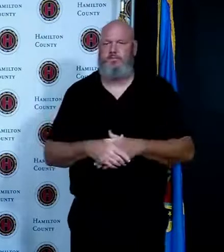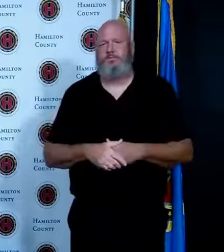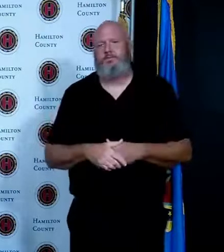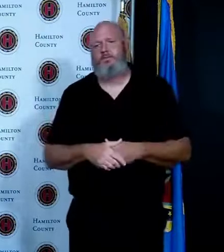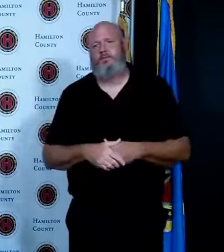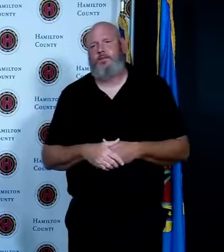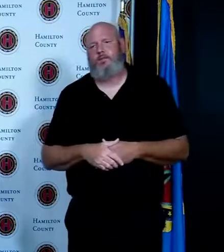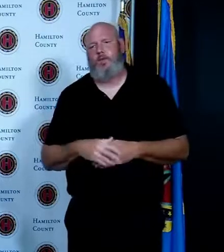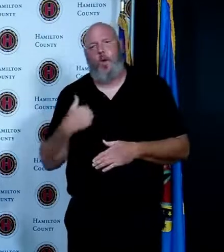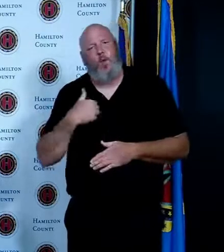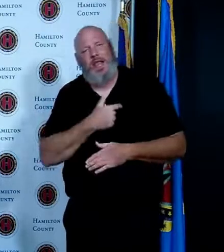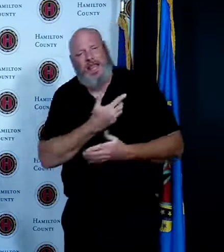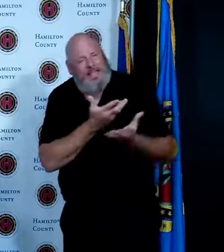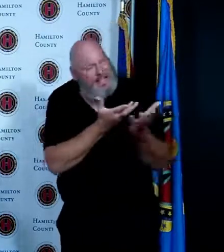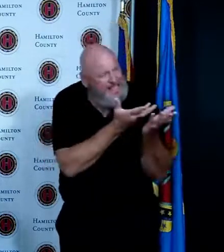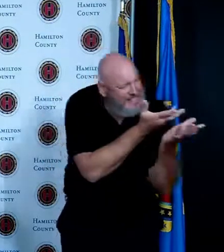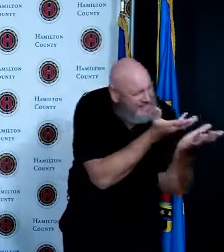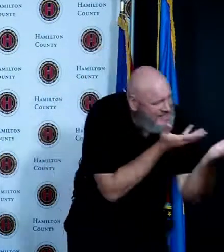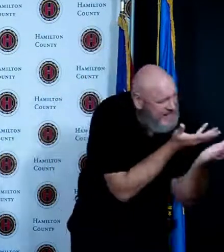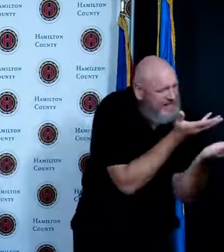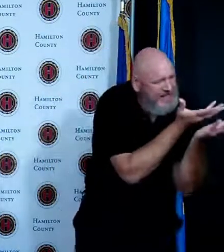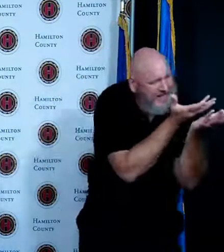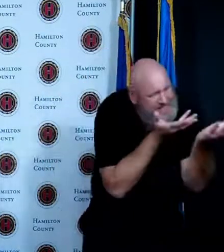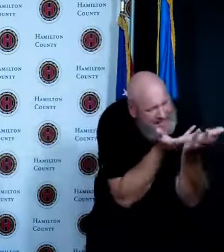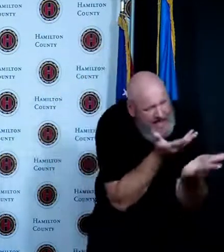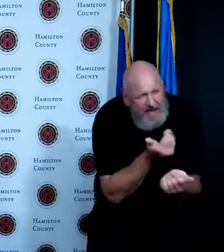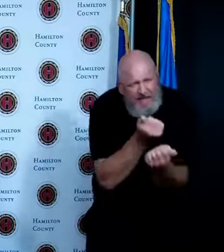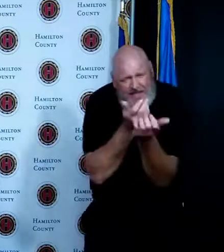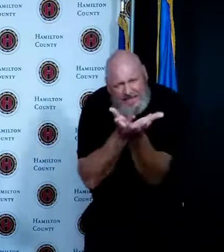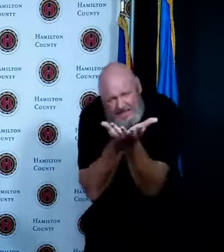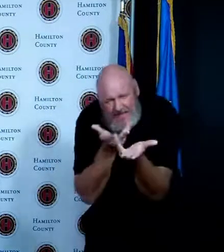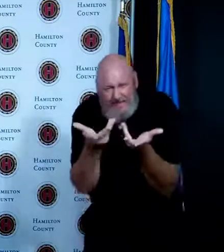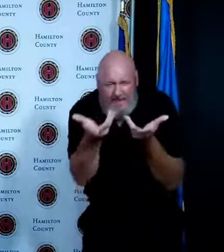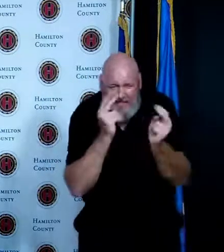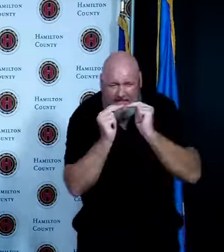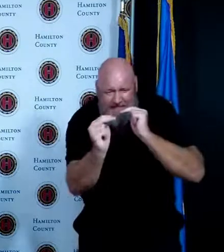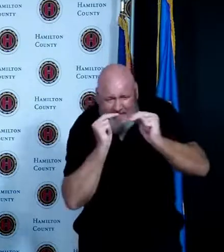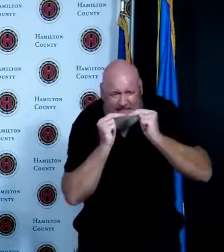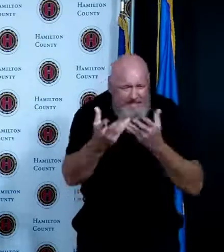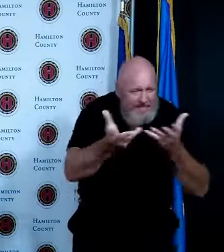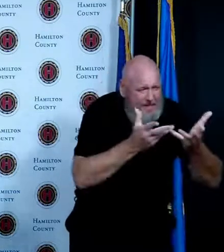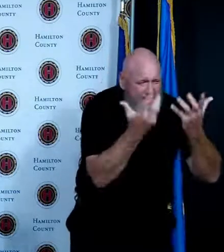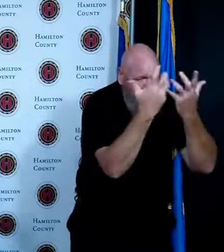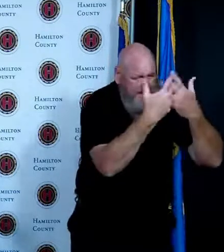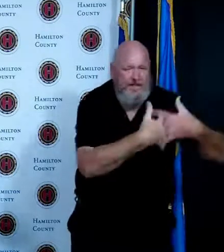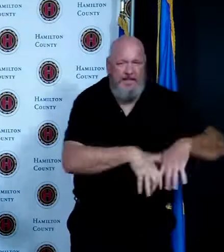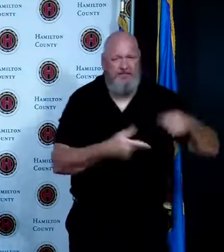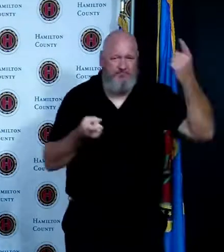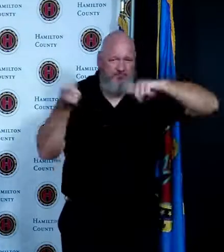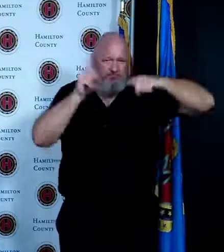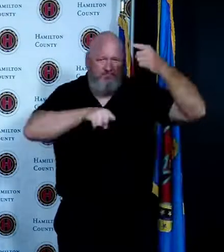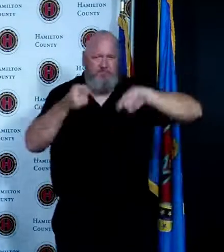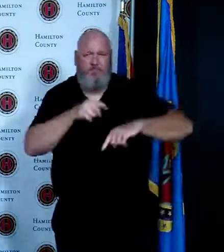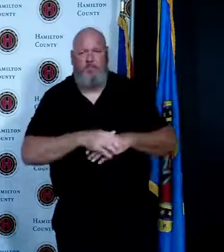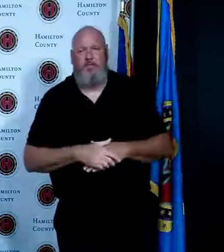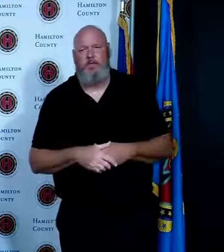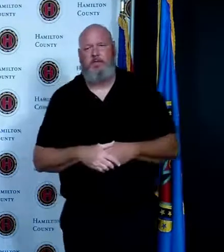were all about education this has never been about taking individual's livelihood away this has never been about our office coming down with a big